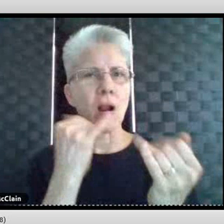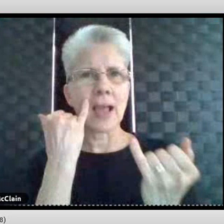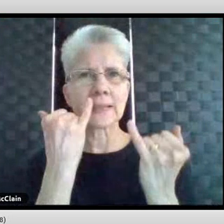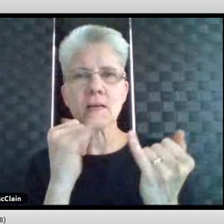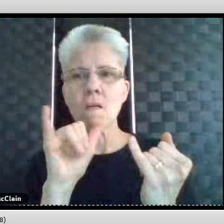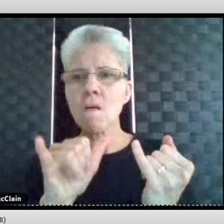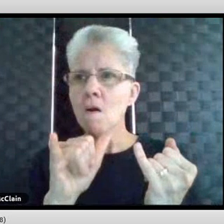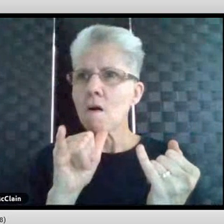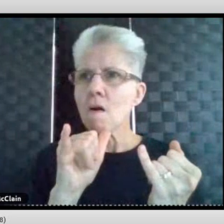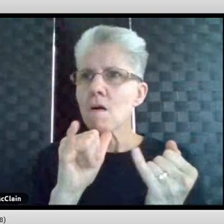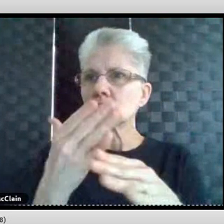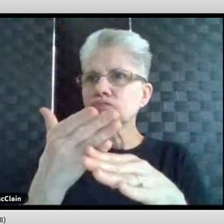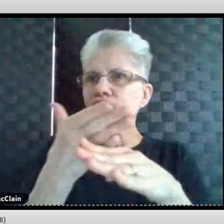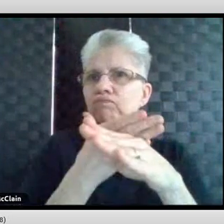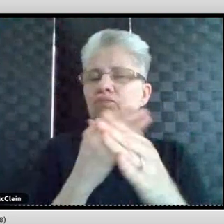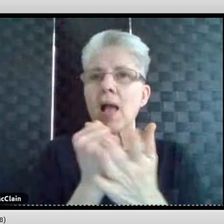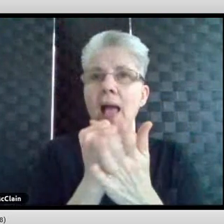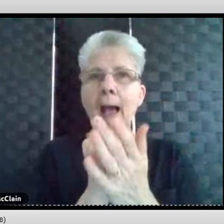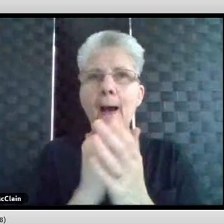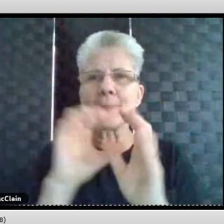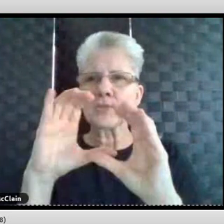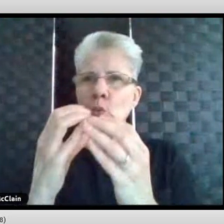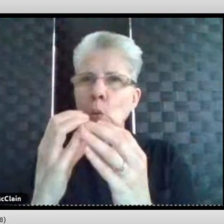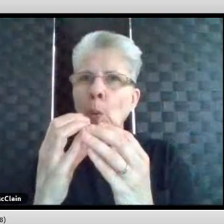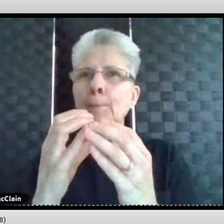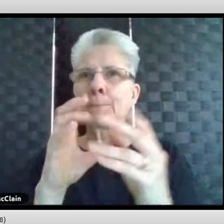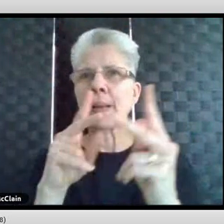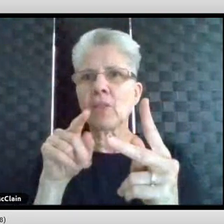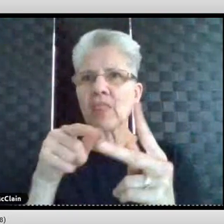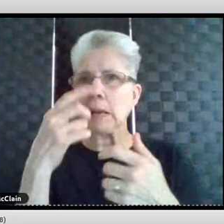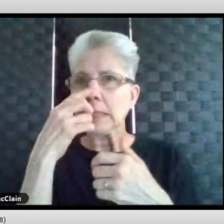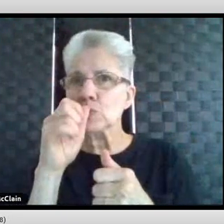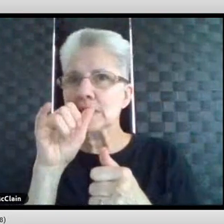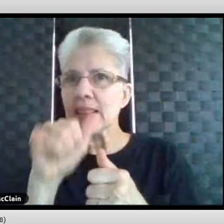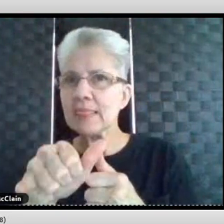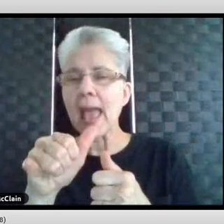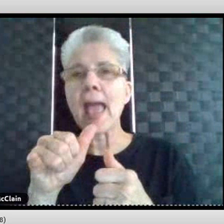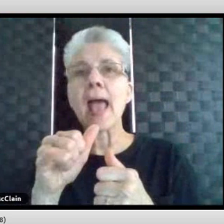"How can we help those little chunks of our tail do better,